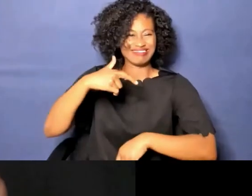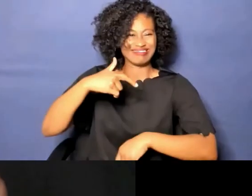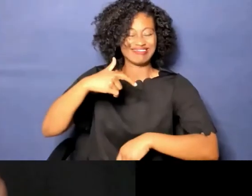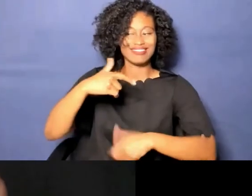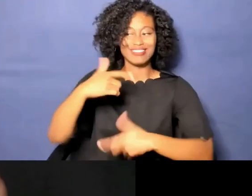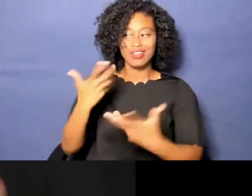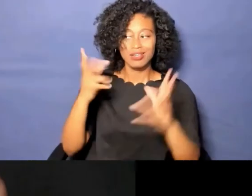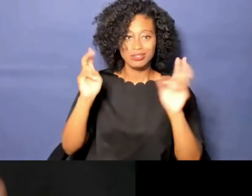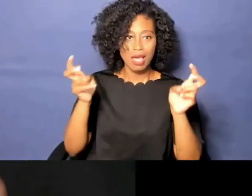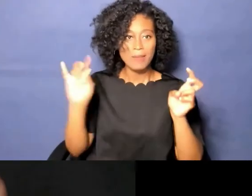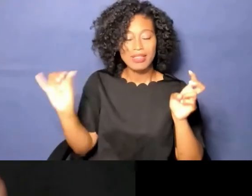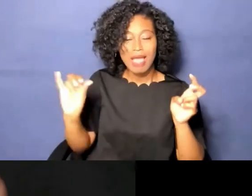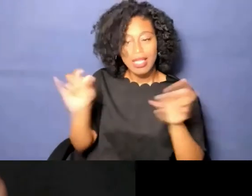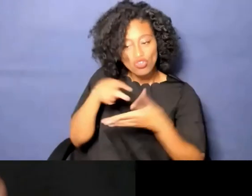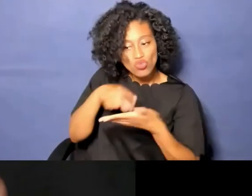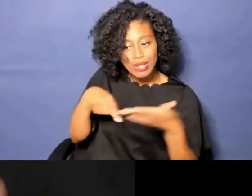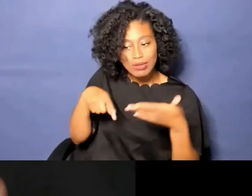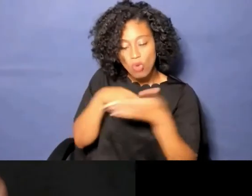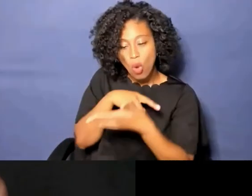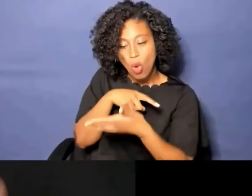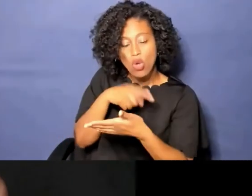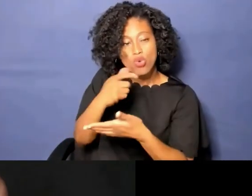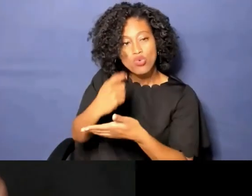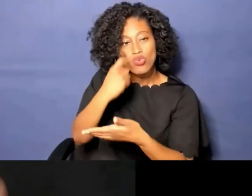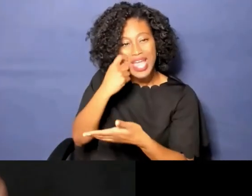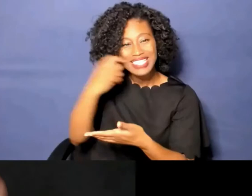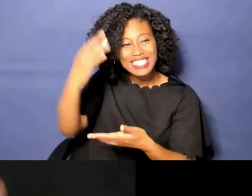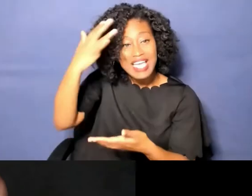critical race theory is being banned in our K-12 systems?